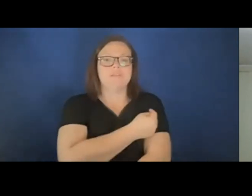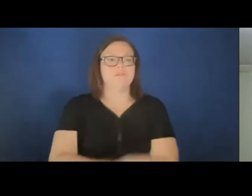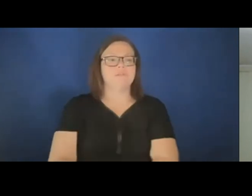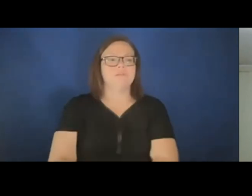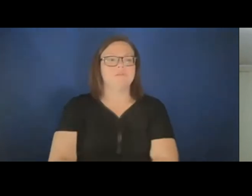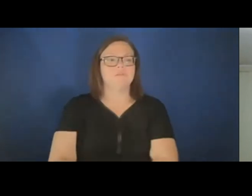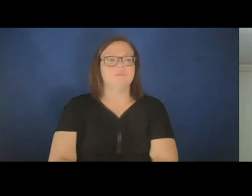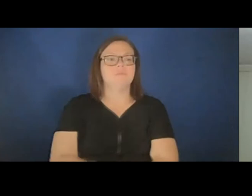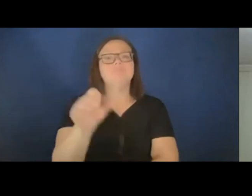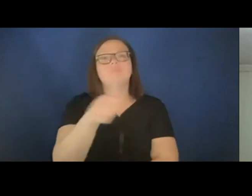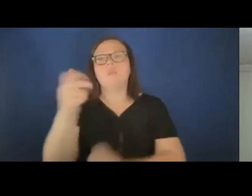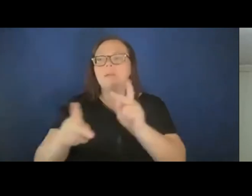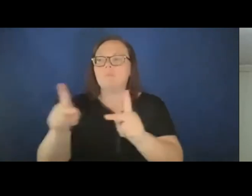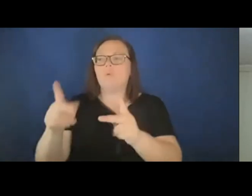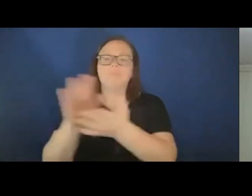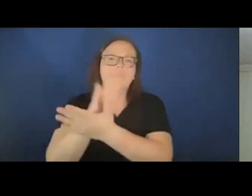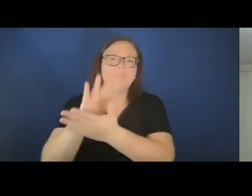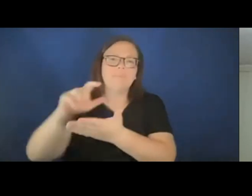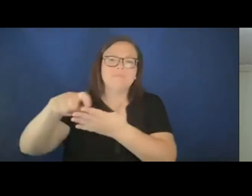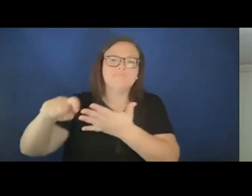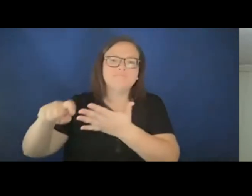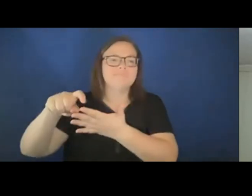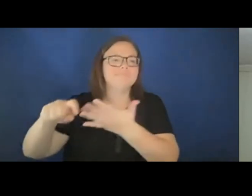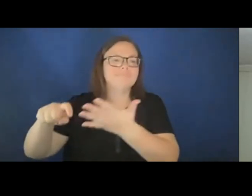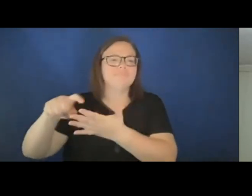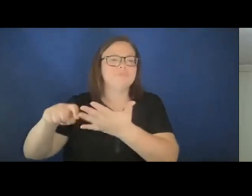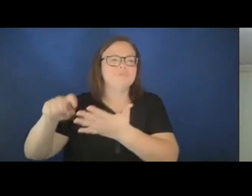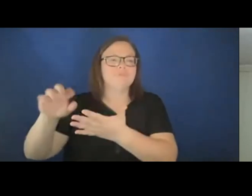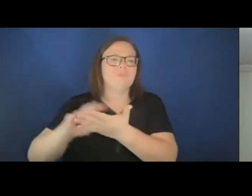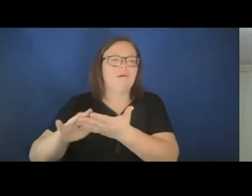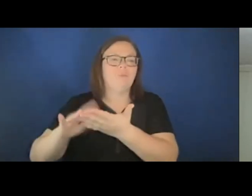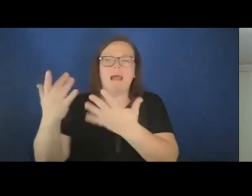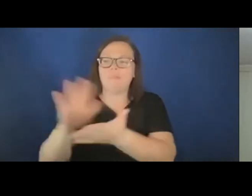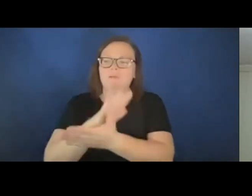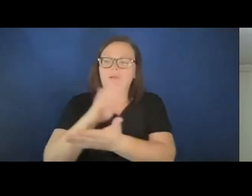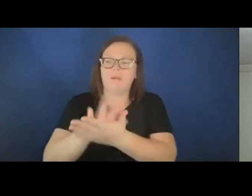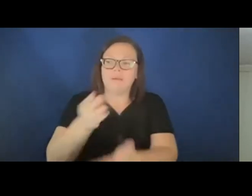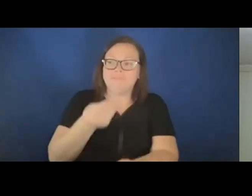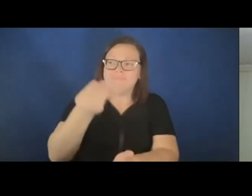Others reveal the paper cuts on their fingers when they present their documents